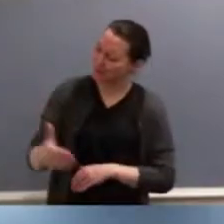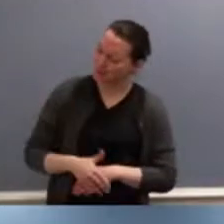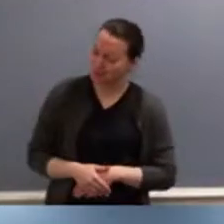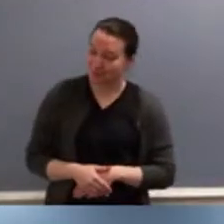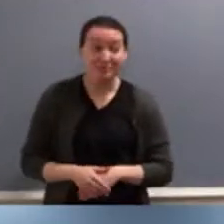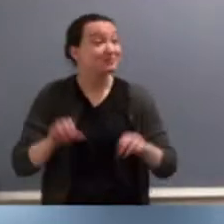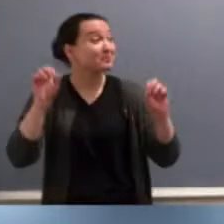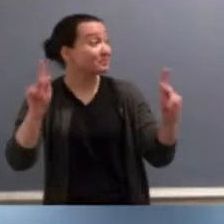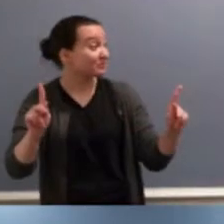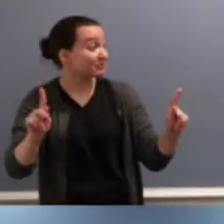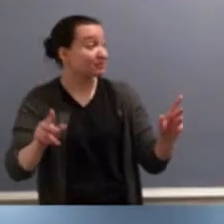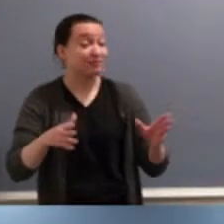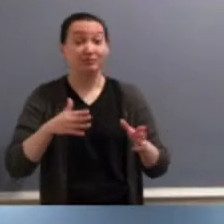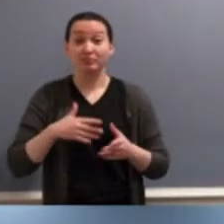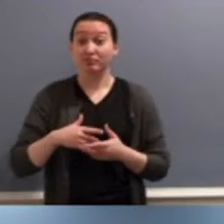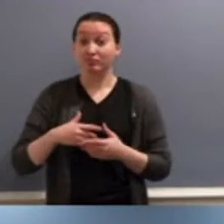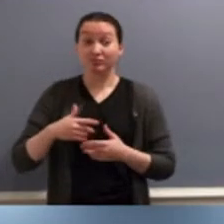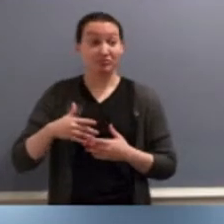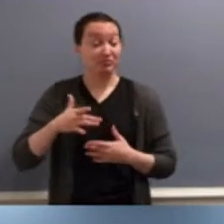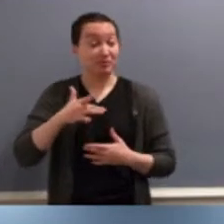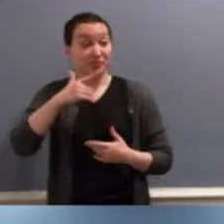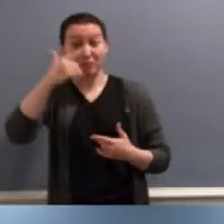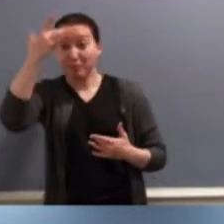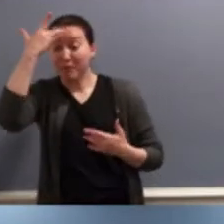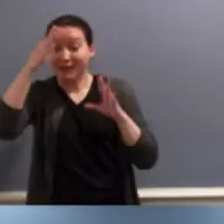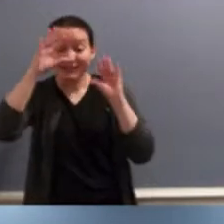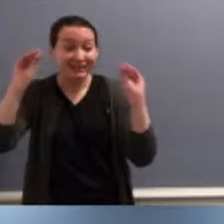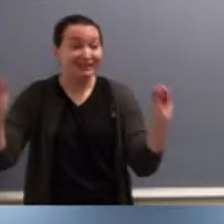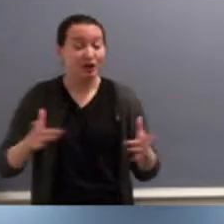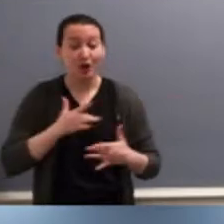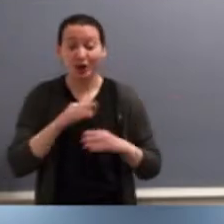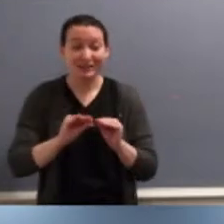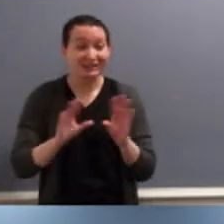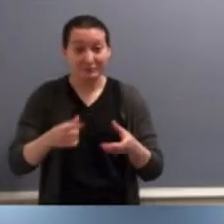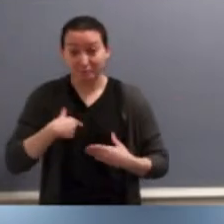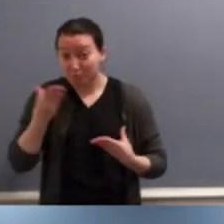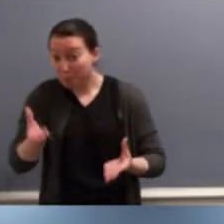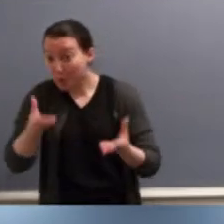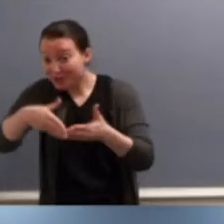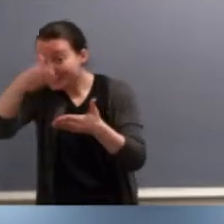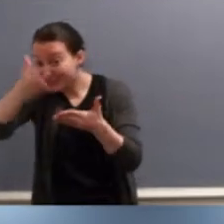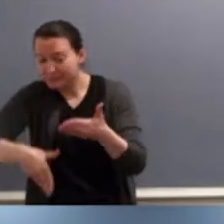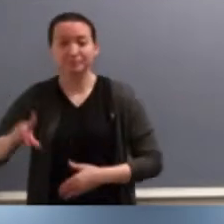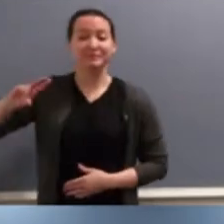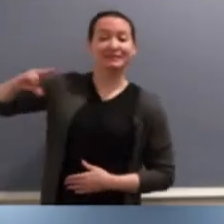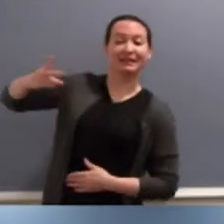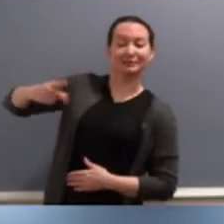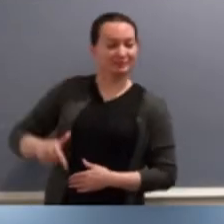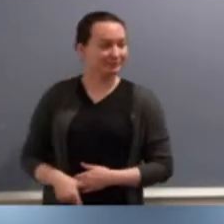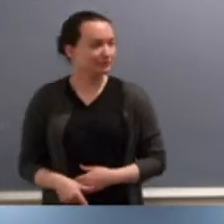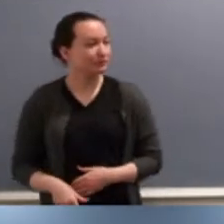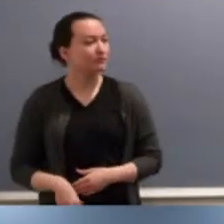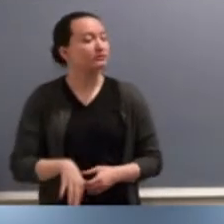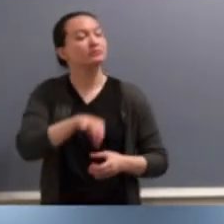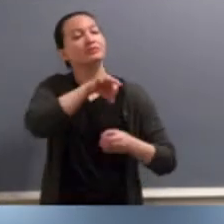okay with all minds and hearts are clear we I will make a motion to adjourn second Commissioner